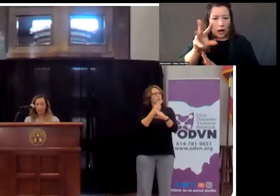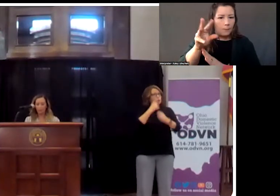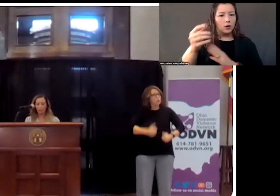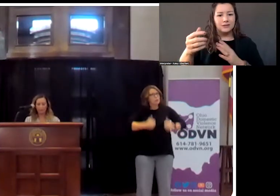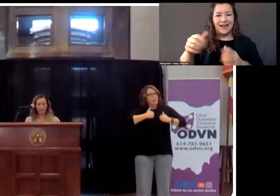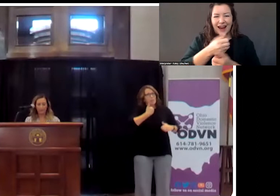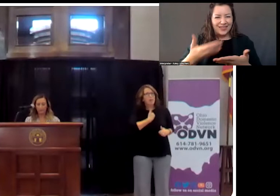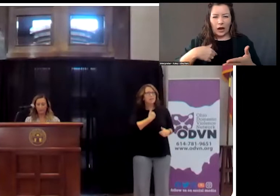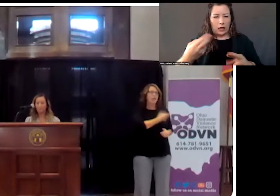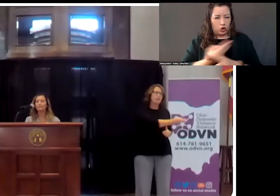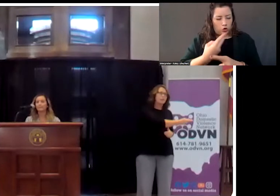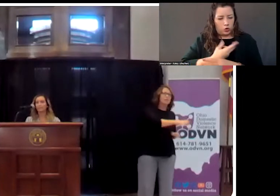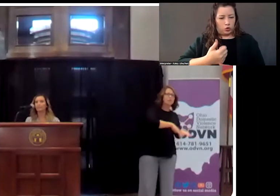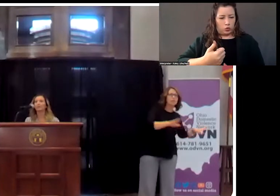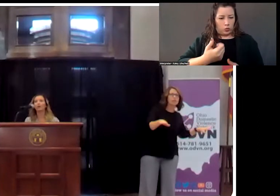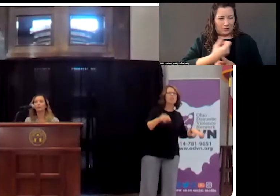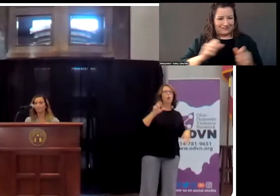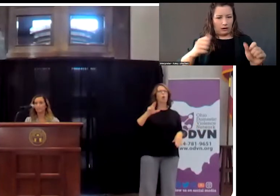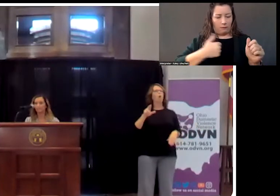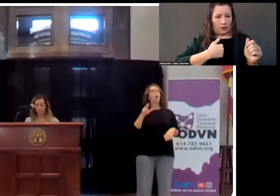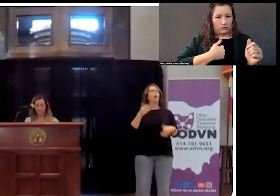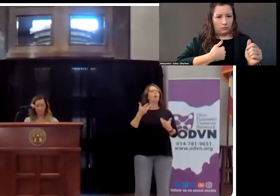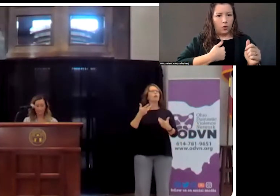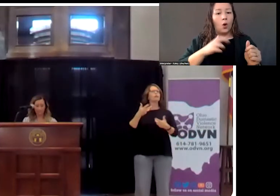or that would lead to him being caught in his actions.